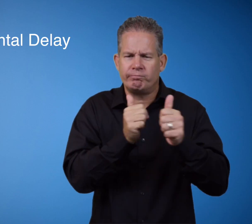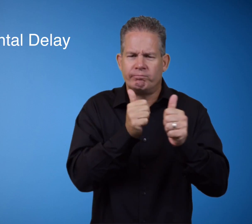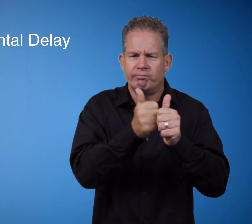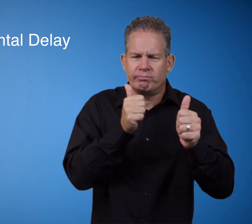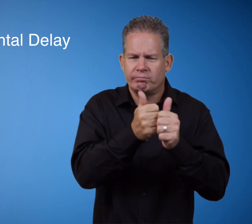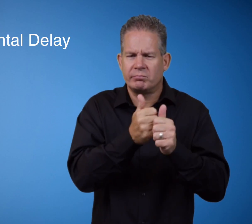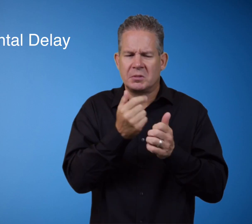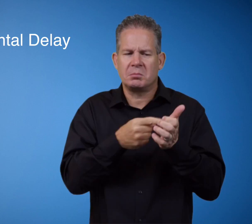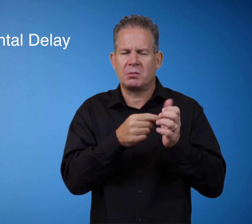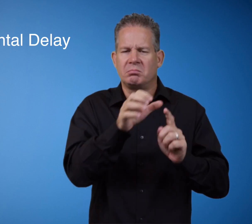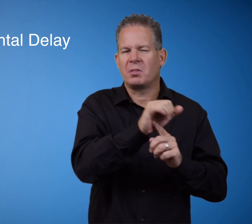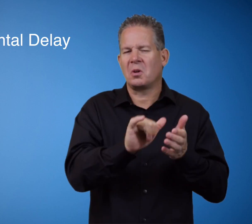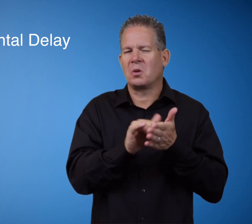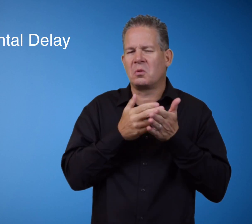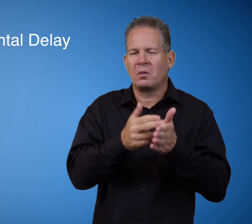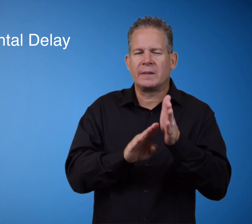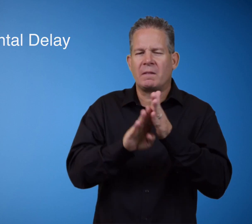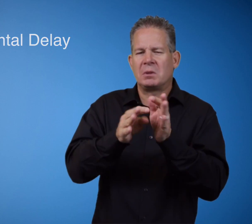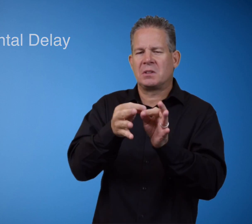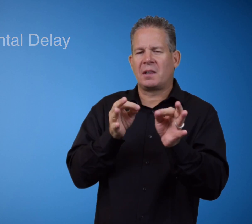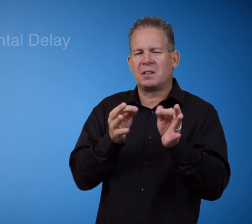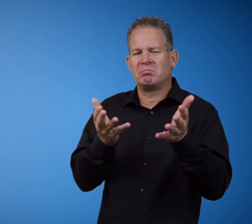These areas can be tested diagnostically to catch their delays.